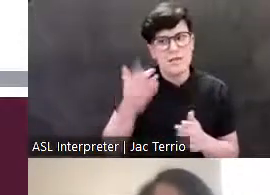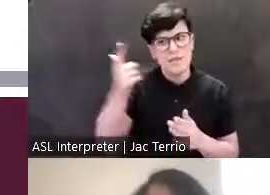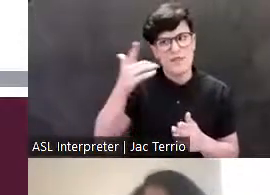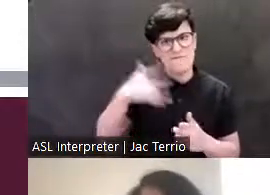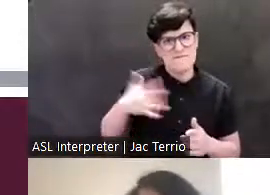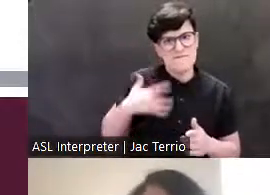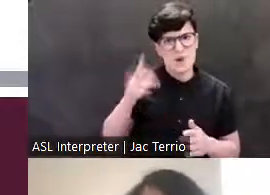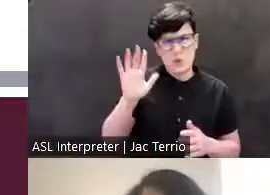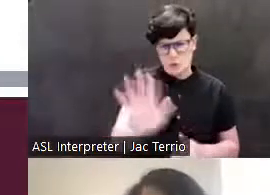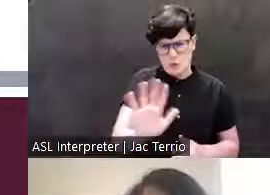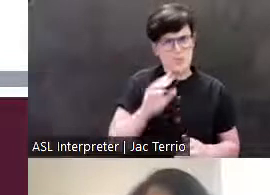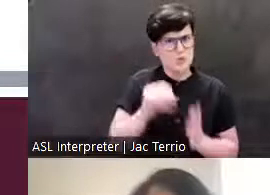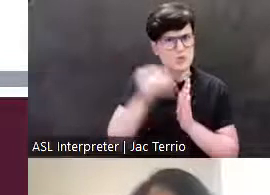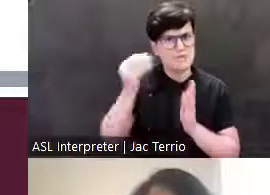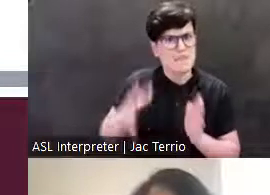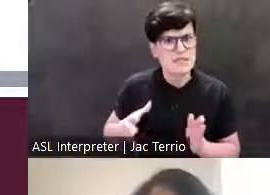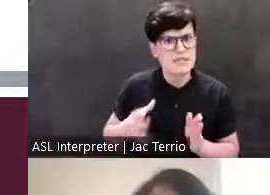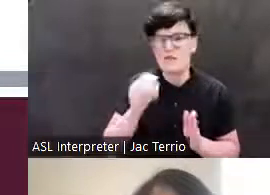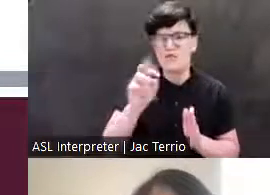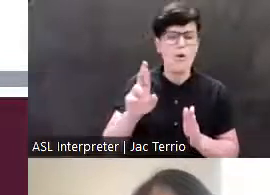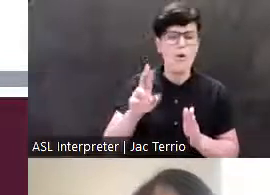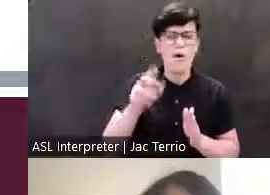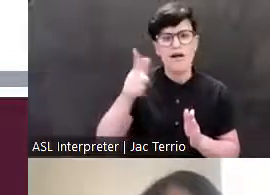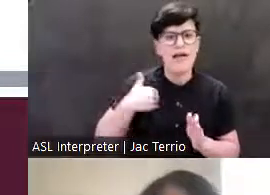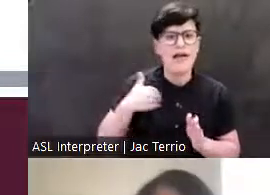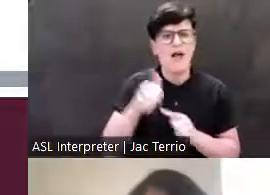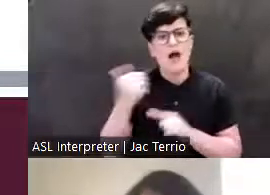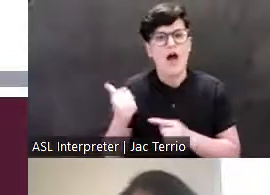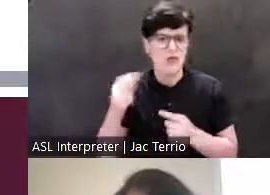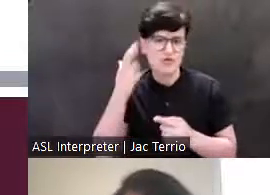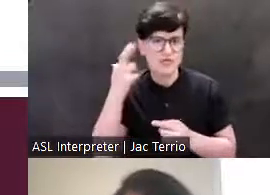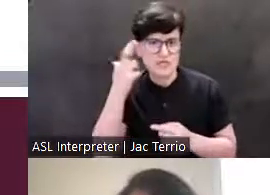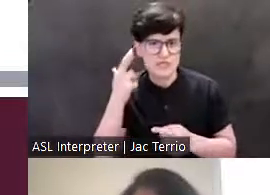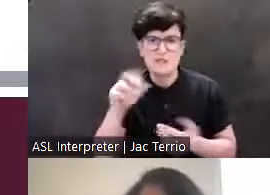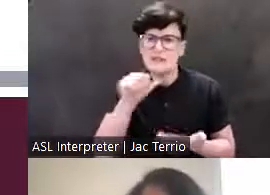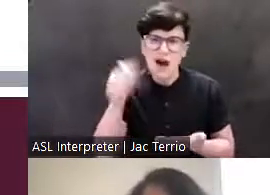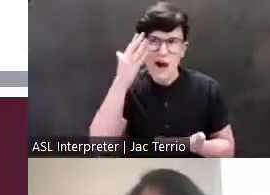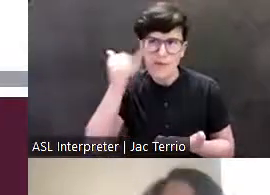Or had some other recent that wasn't because they were necessarily trying to discriminate